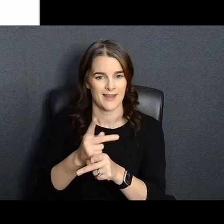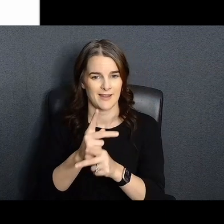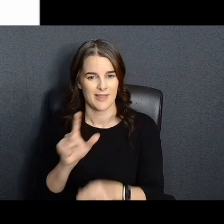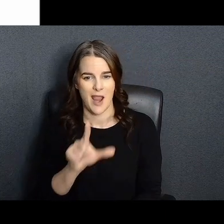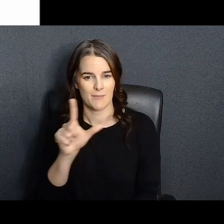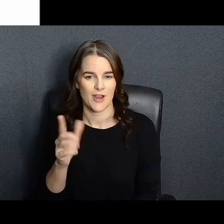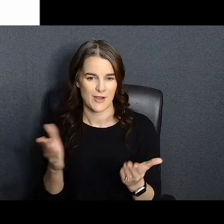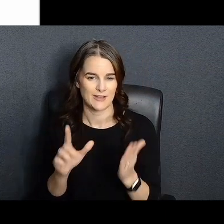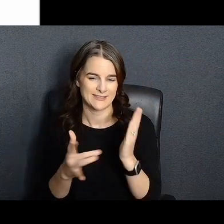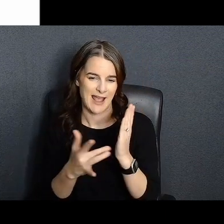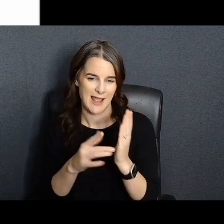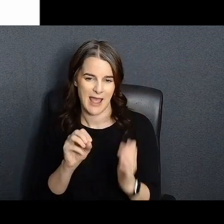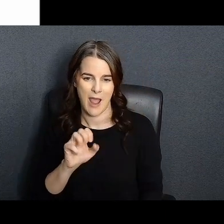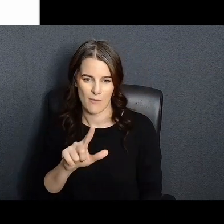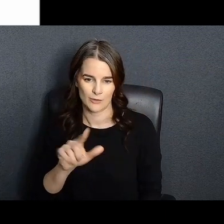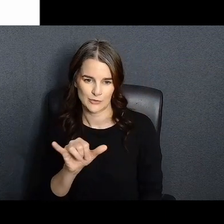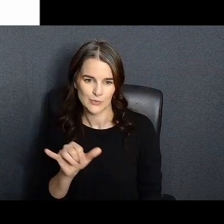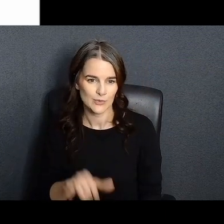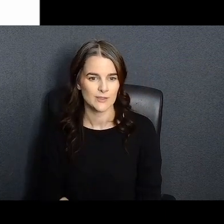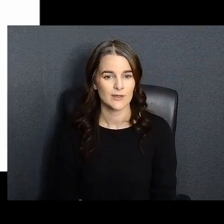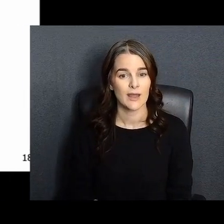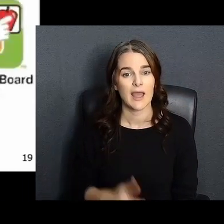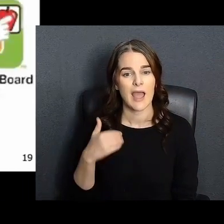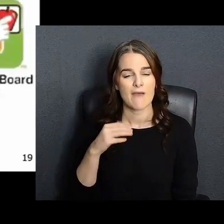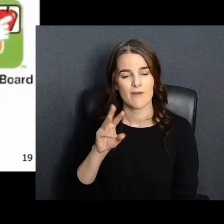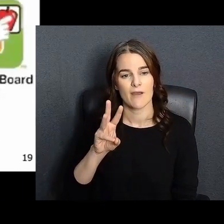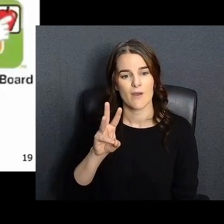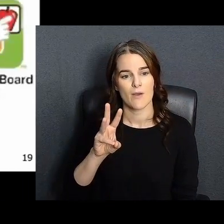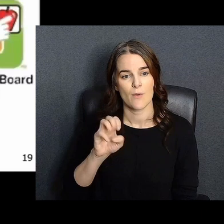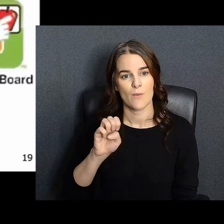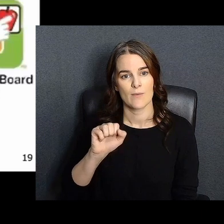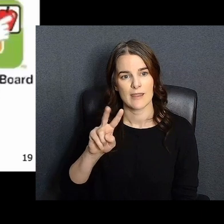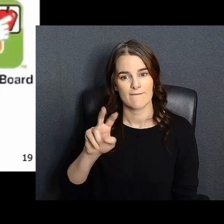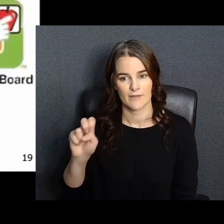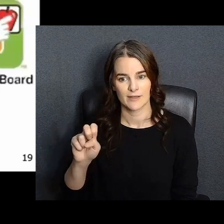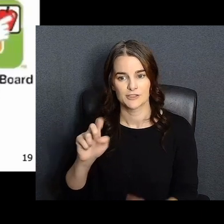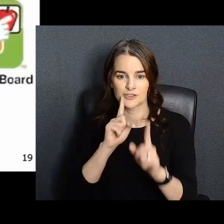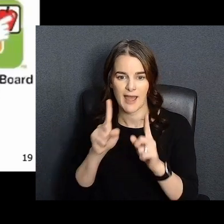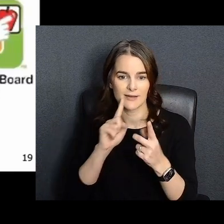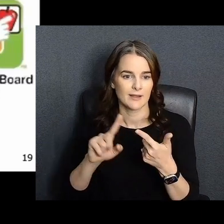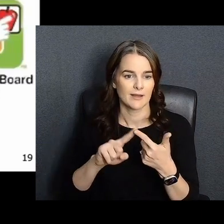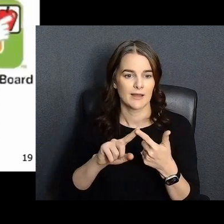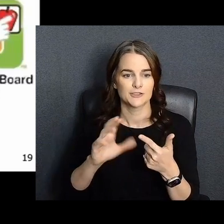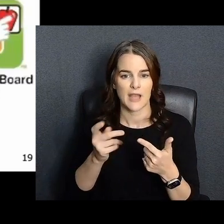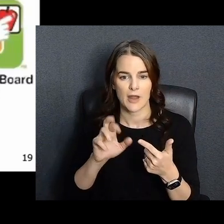So here we have Weave Chat and ChatterBoards. And then we also have a couple more options. Cboard.